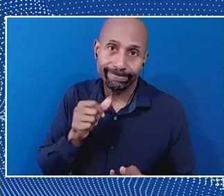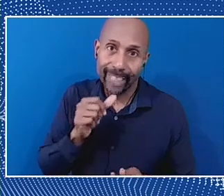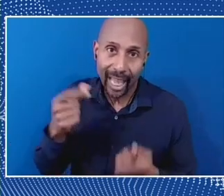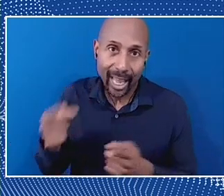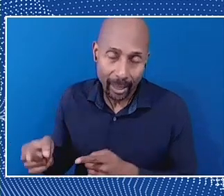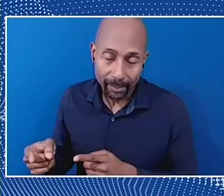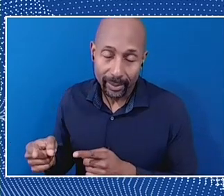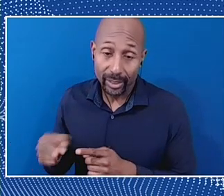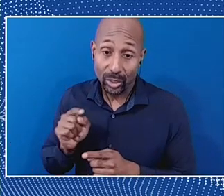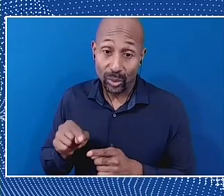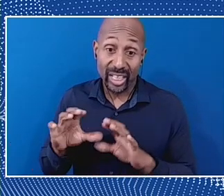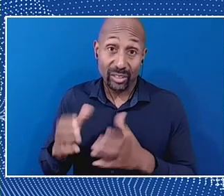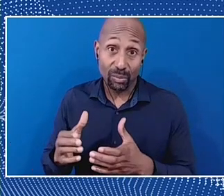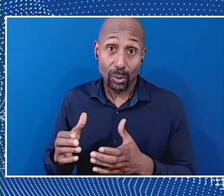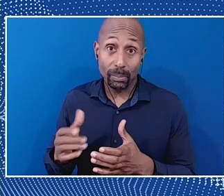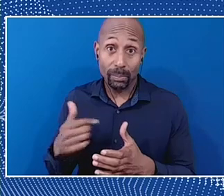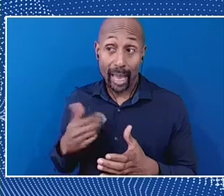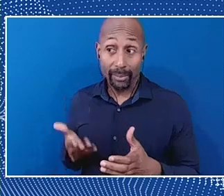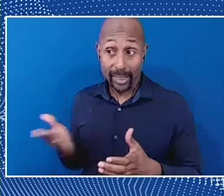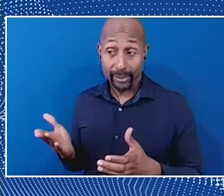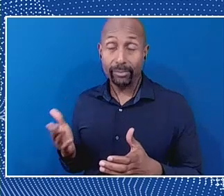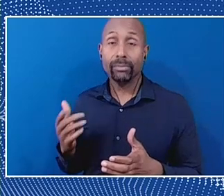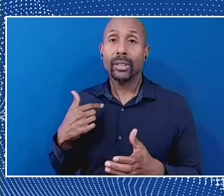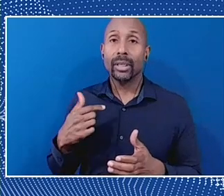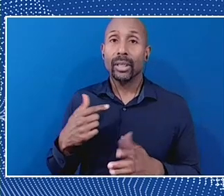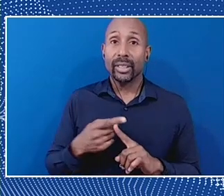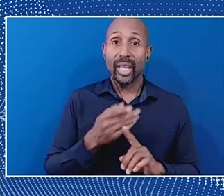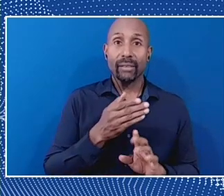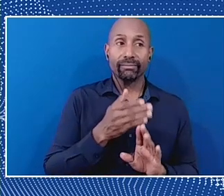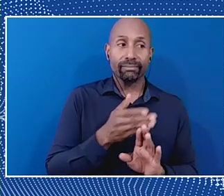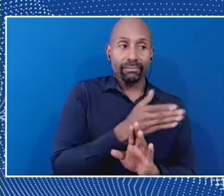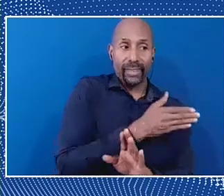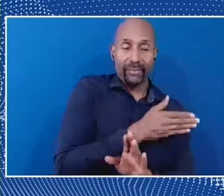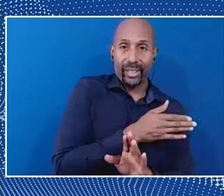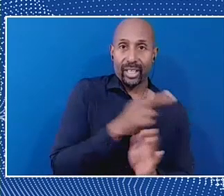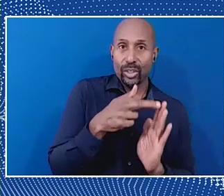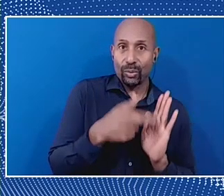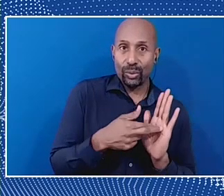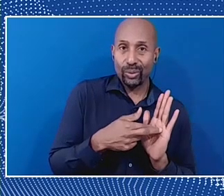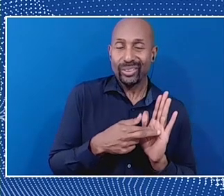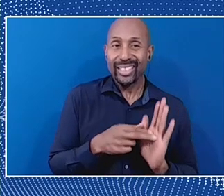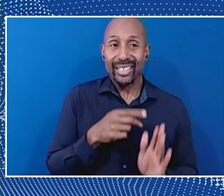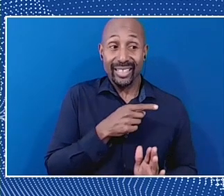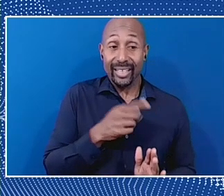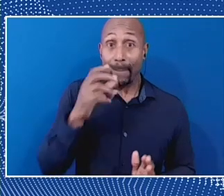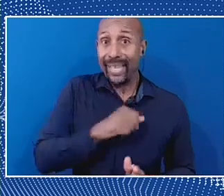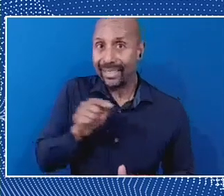being missed in those previous regulations, kind of being missed under the account adjustment. So that's why I really just wanted to